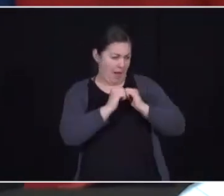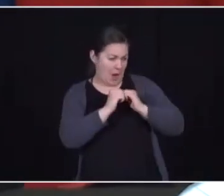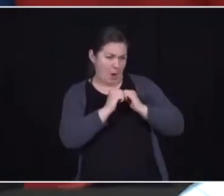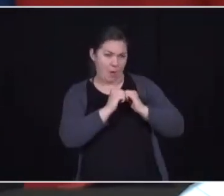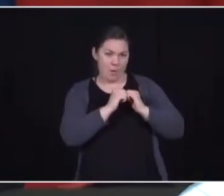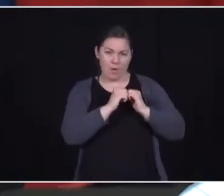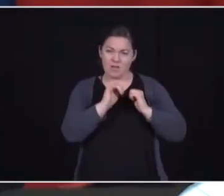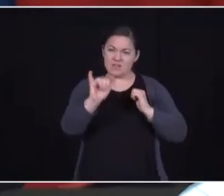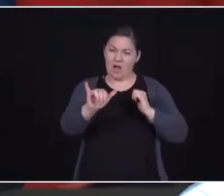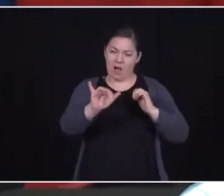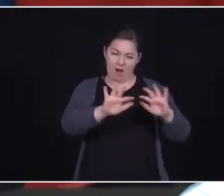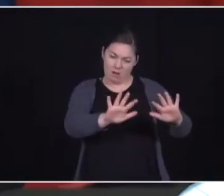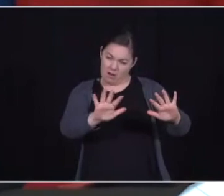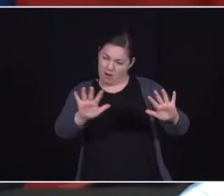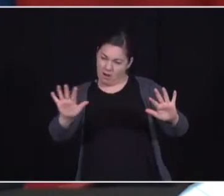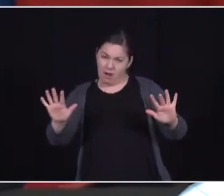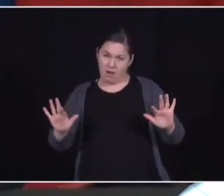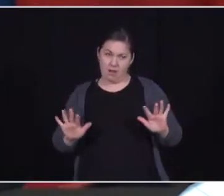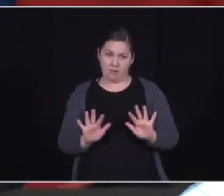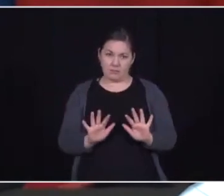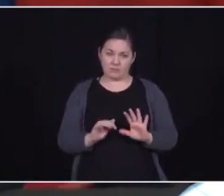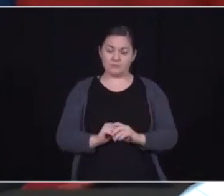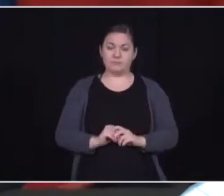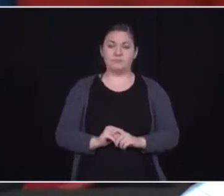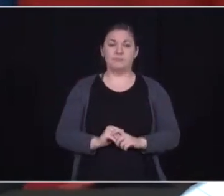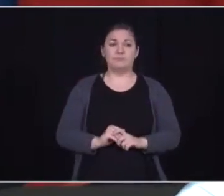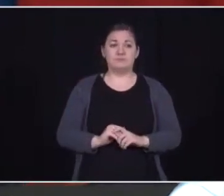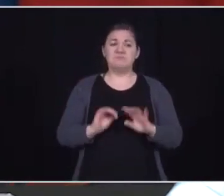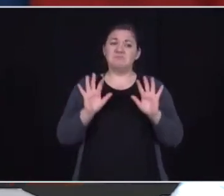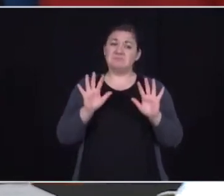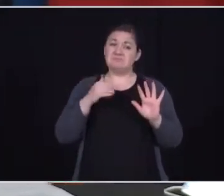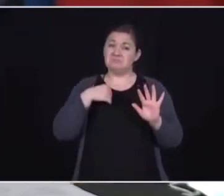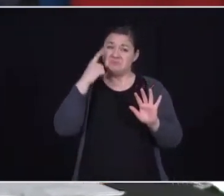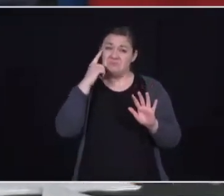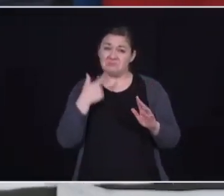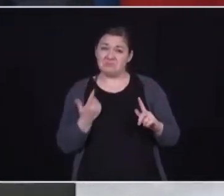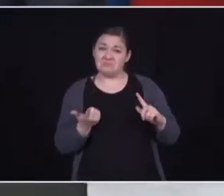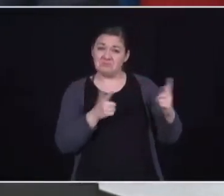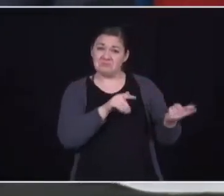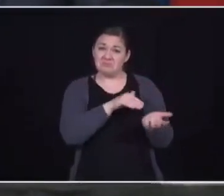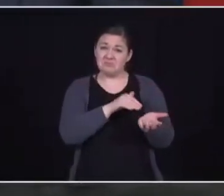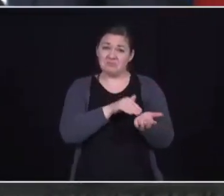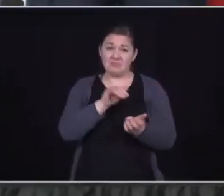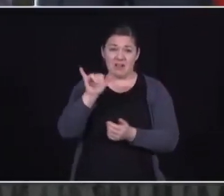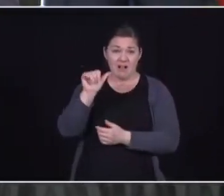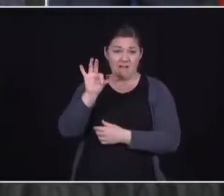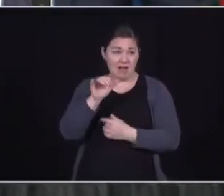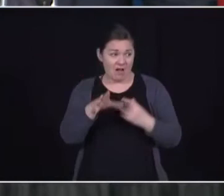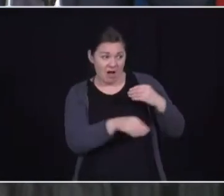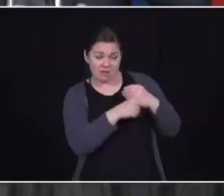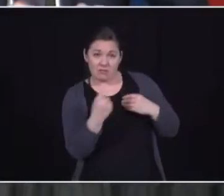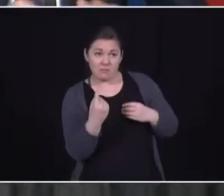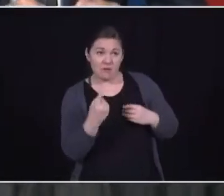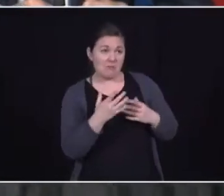we sequence, how do we deliver, and how do we provide the vaccination to those who are in the populations to be vaccinated?